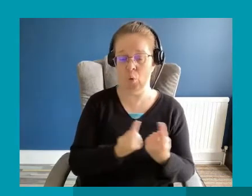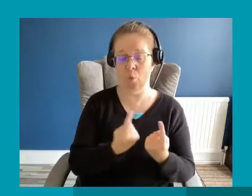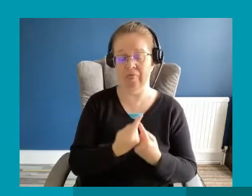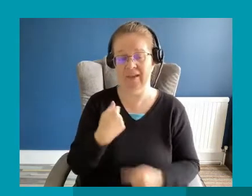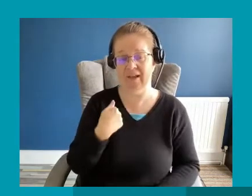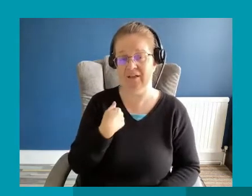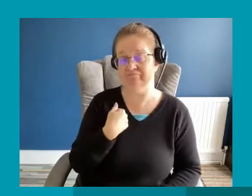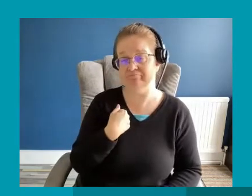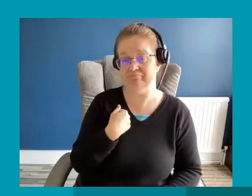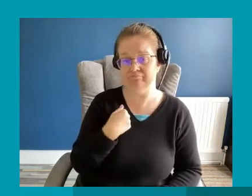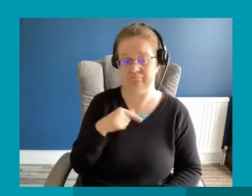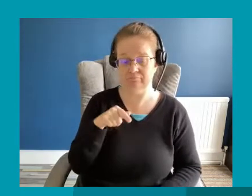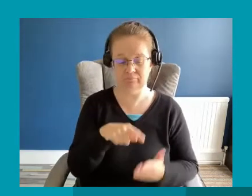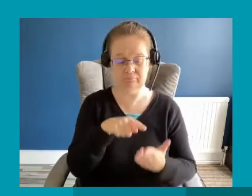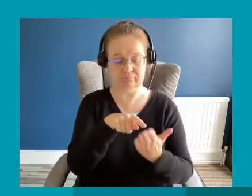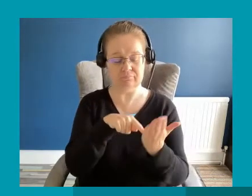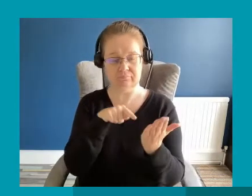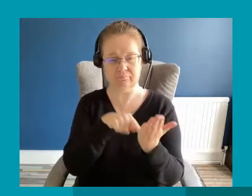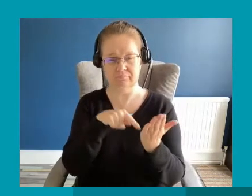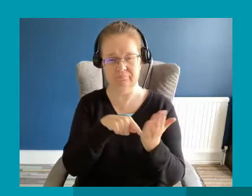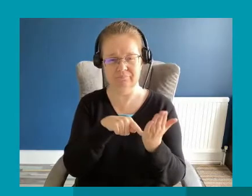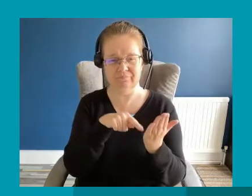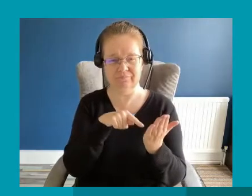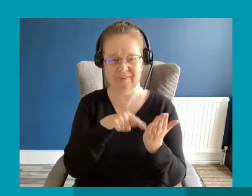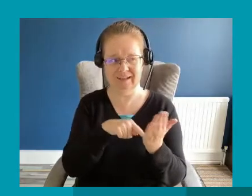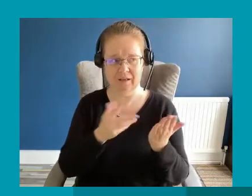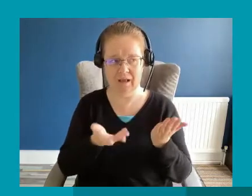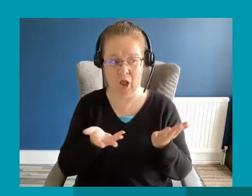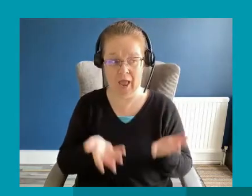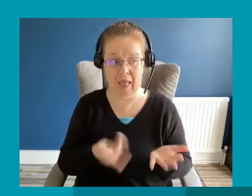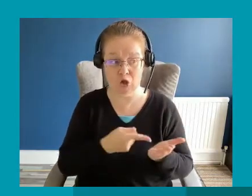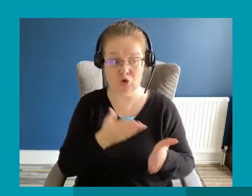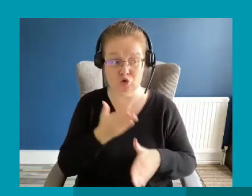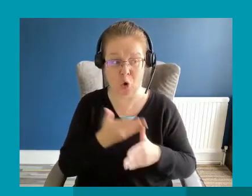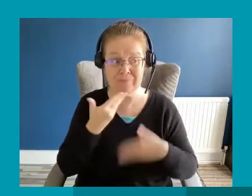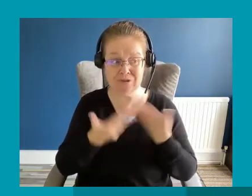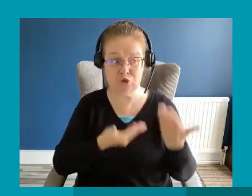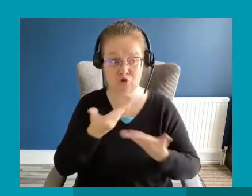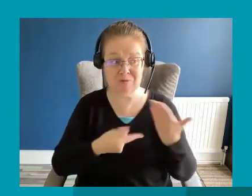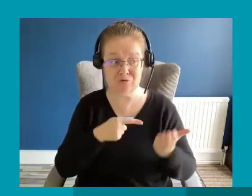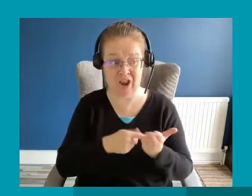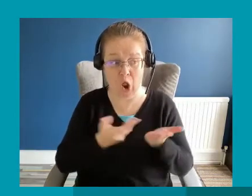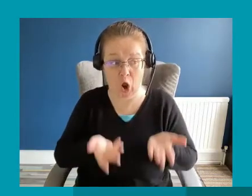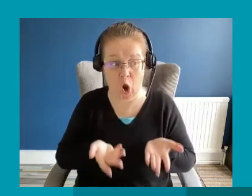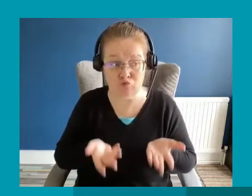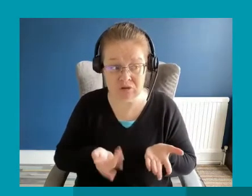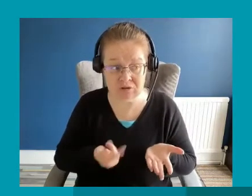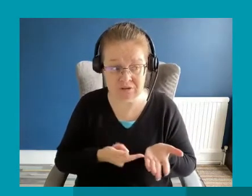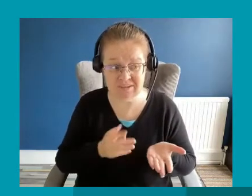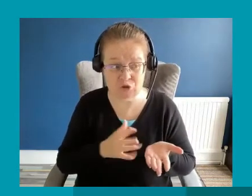The most recent current and up-to-date job description. Often jobs change. Have those job descriptions